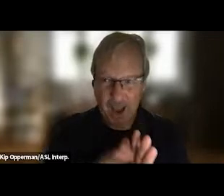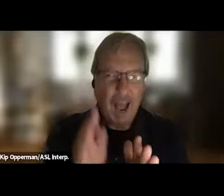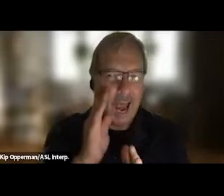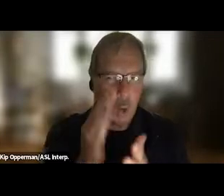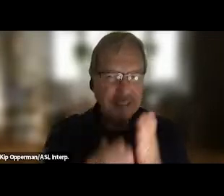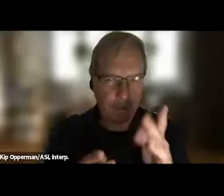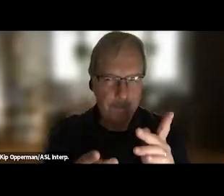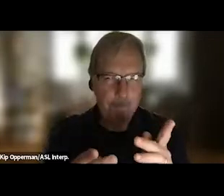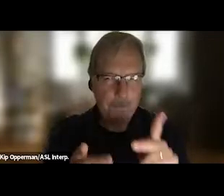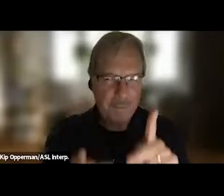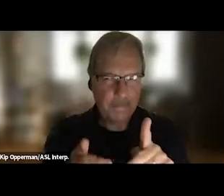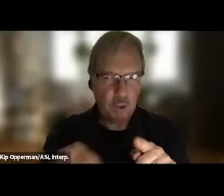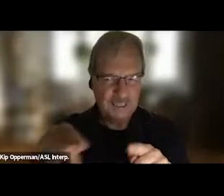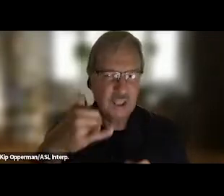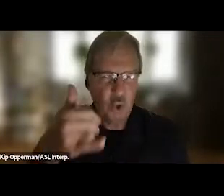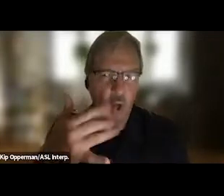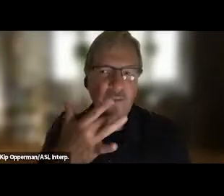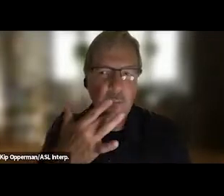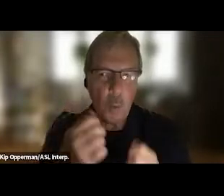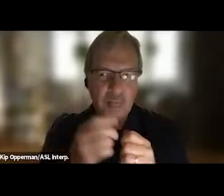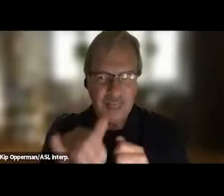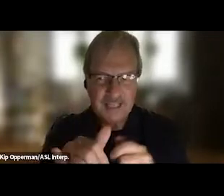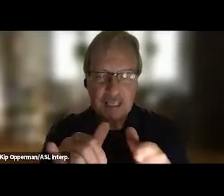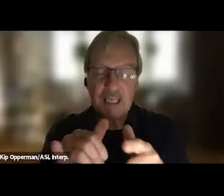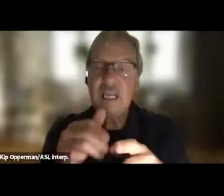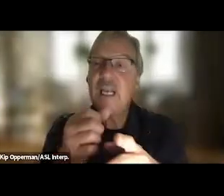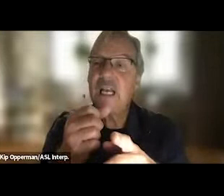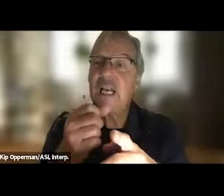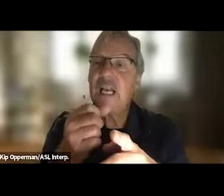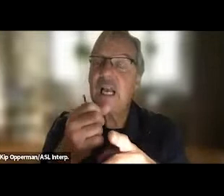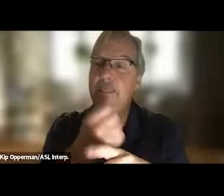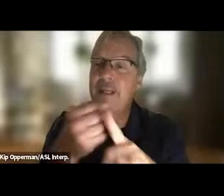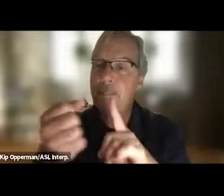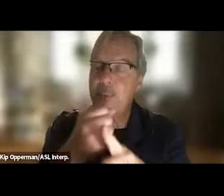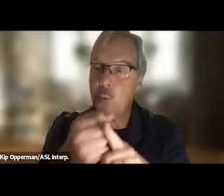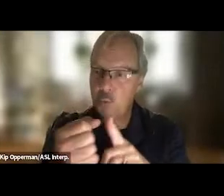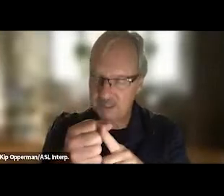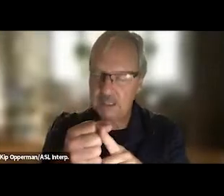but really just to emphasize that substance use and overdose is highly prevalent among individuals